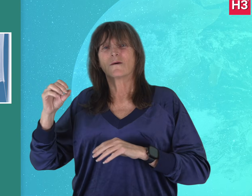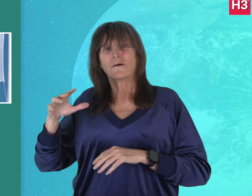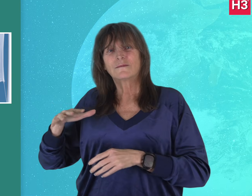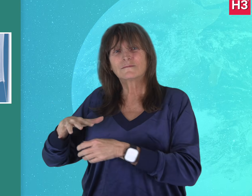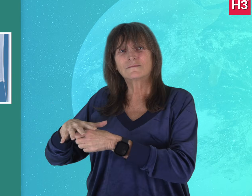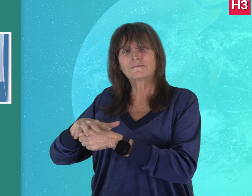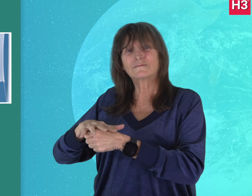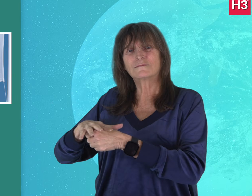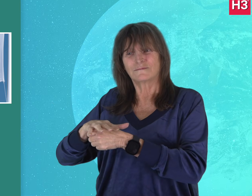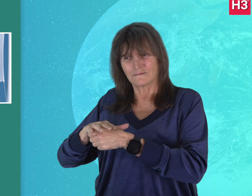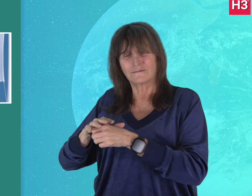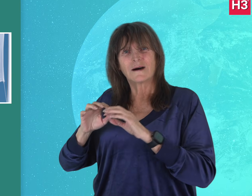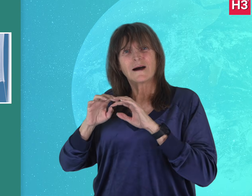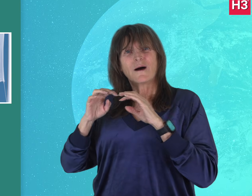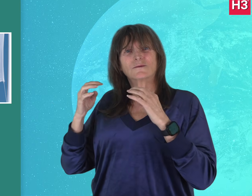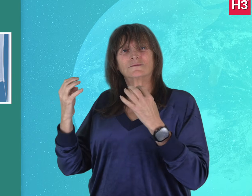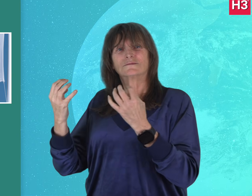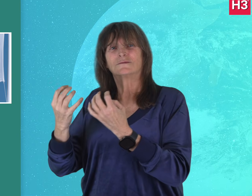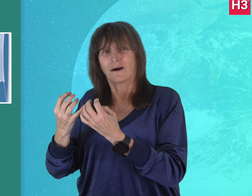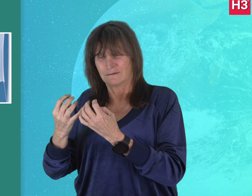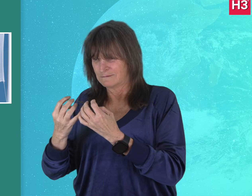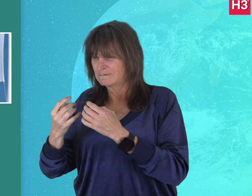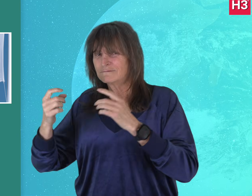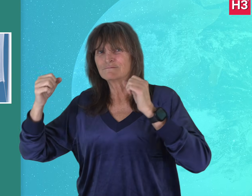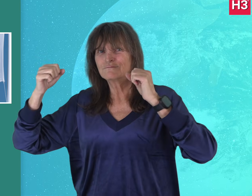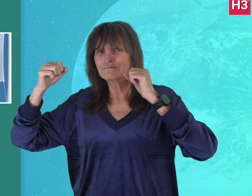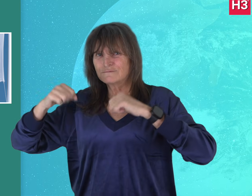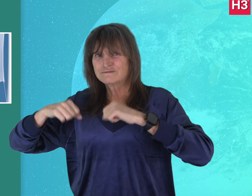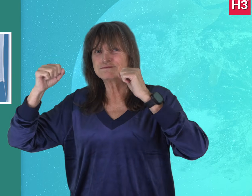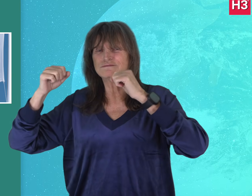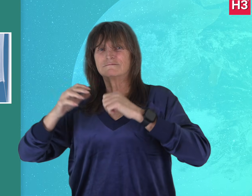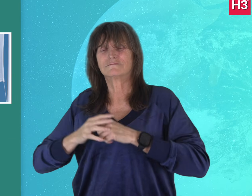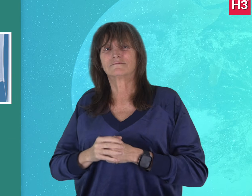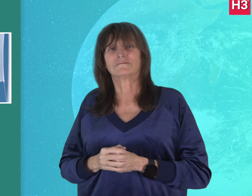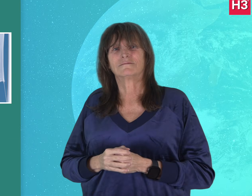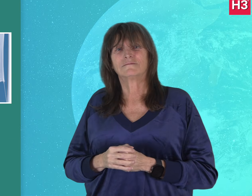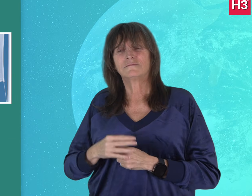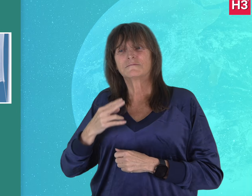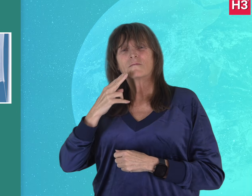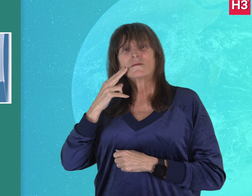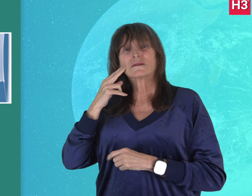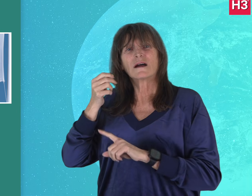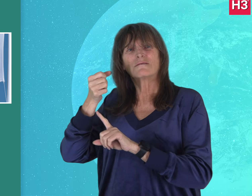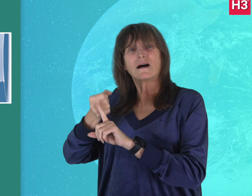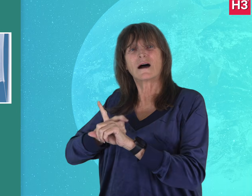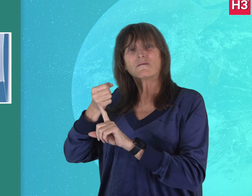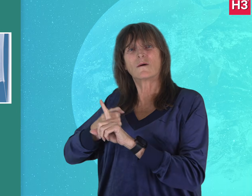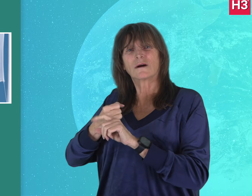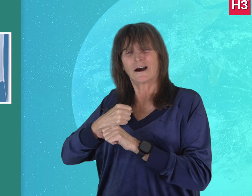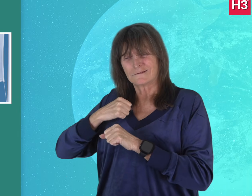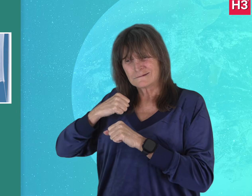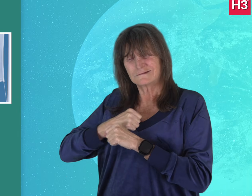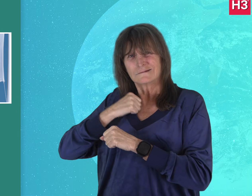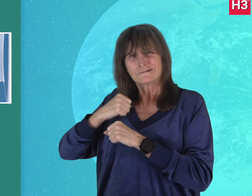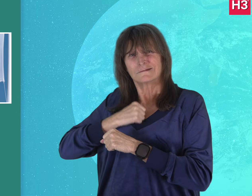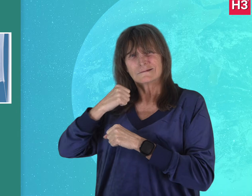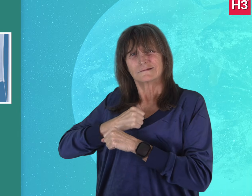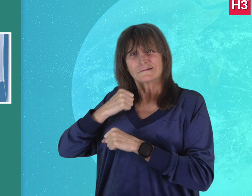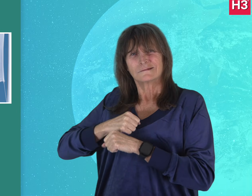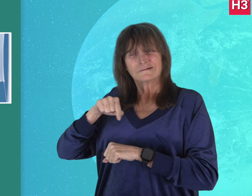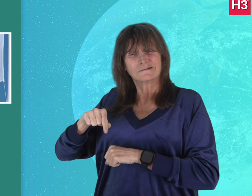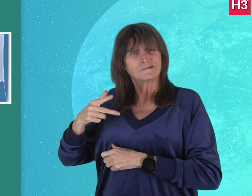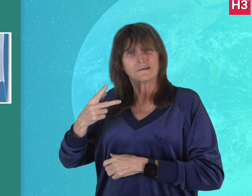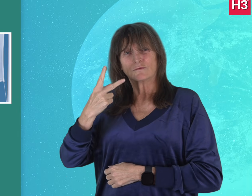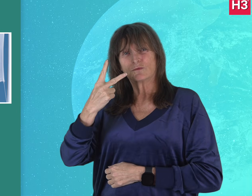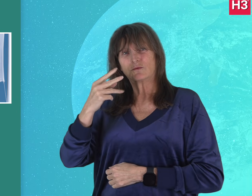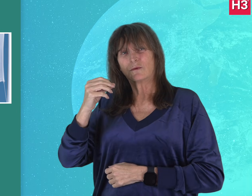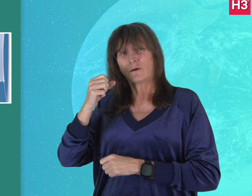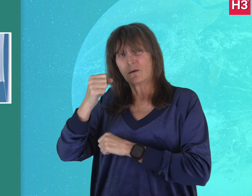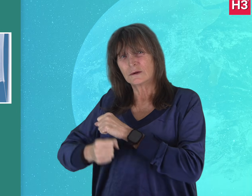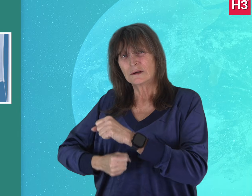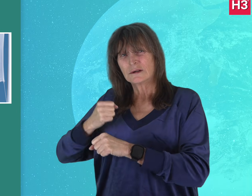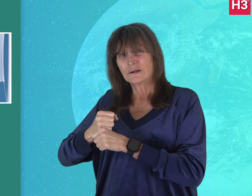for this for 20 years. The law requires support for sign language